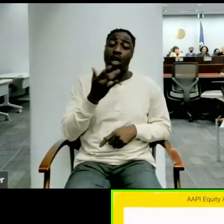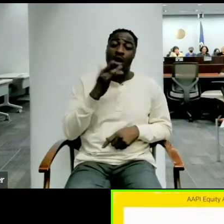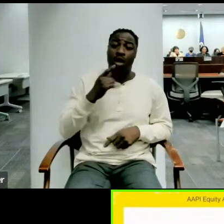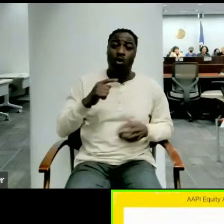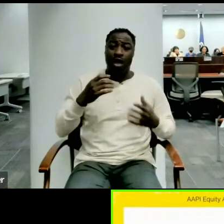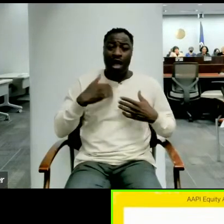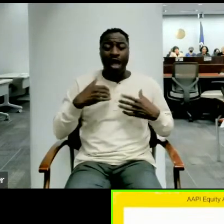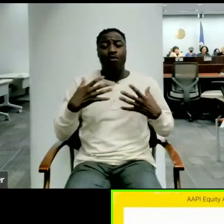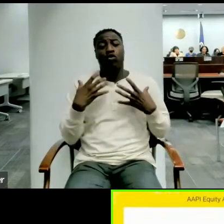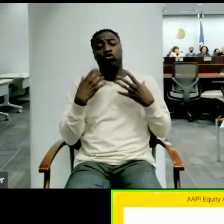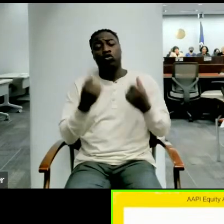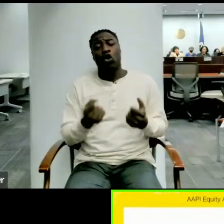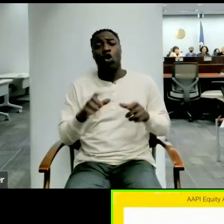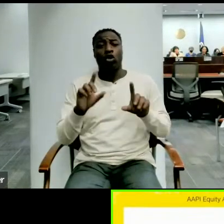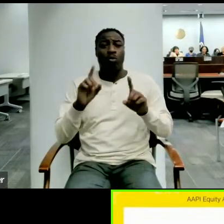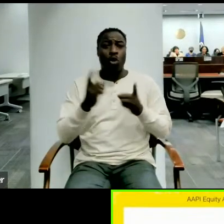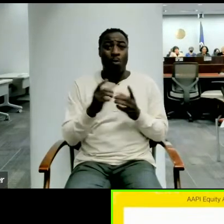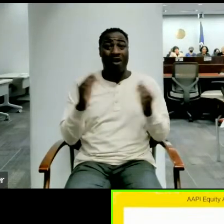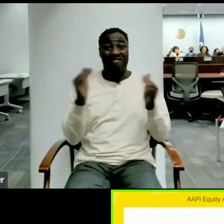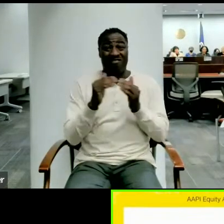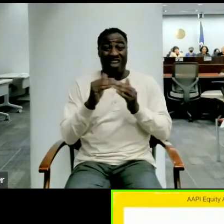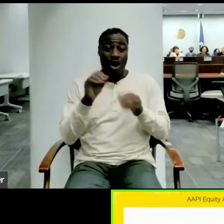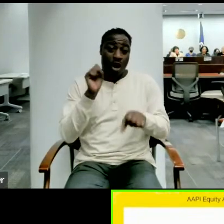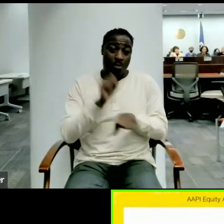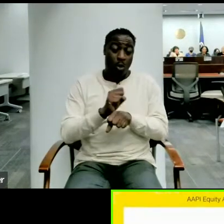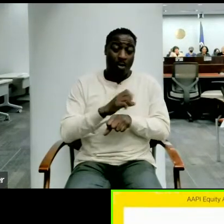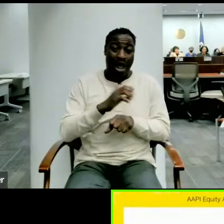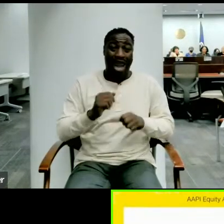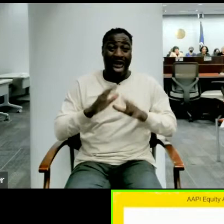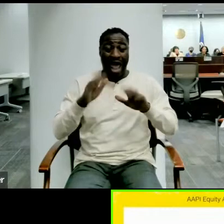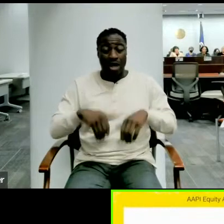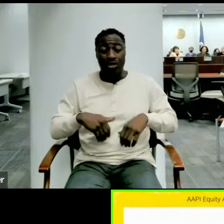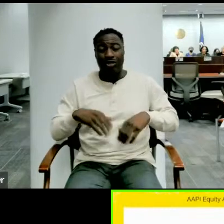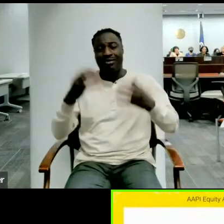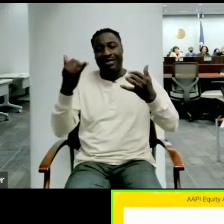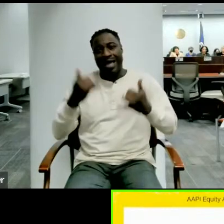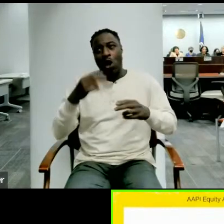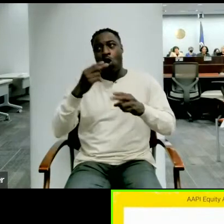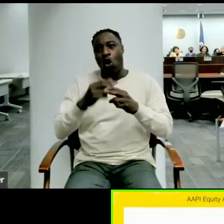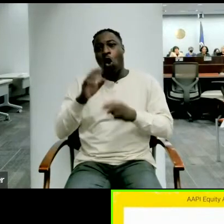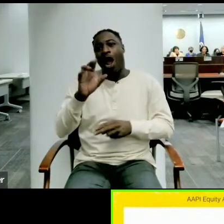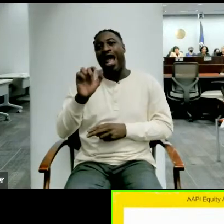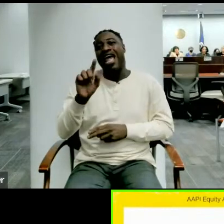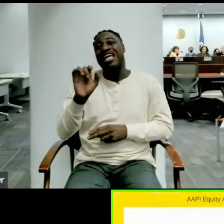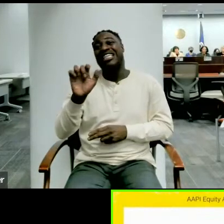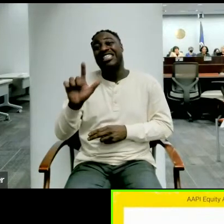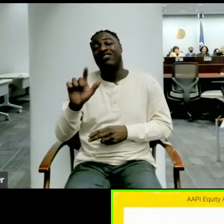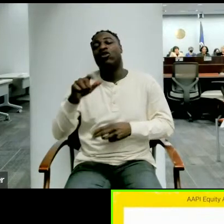fair employment and housing now called the civil rights department, people are also unaware of how